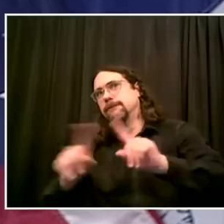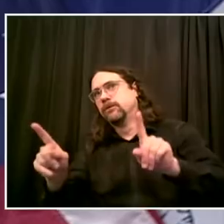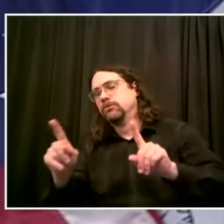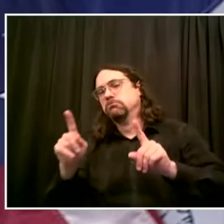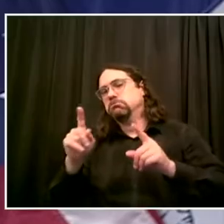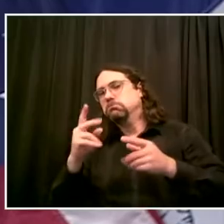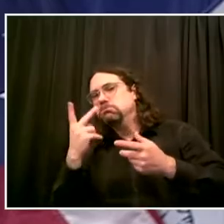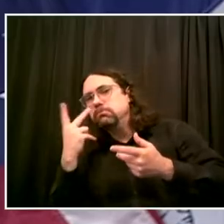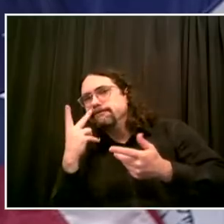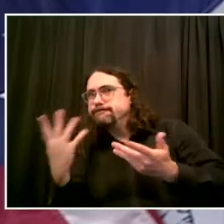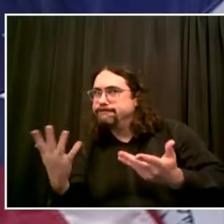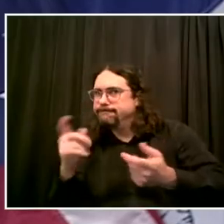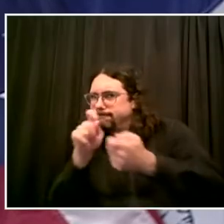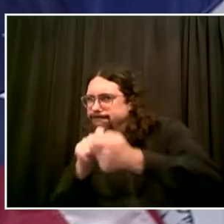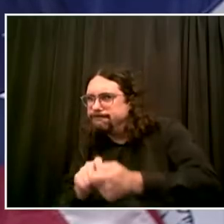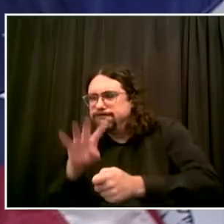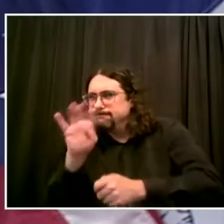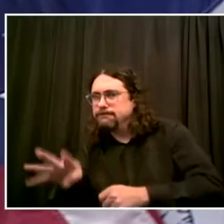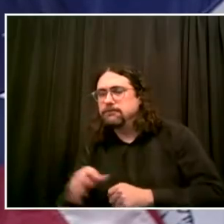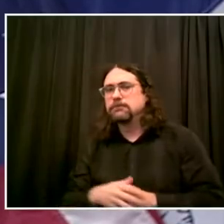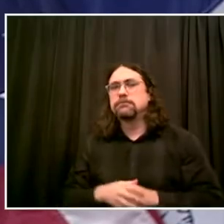PHASES AHEAD. NEXT IS HENRY